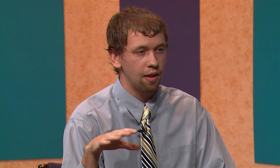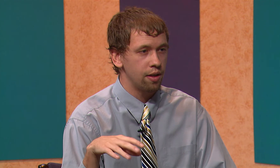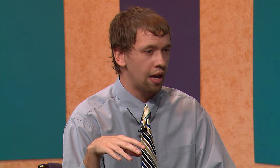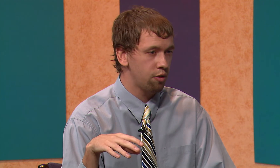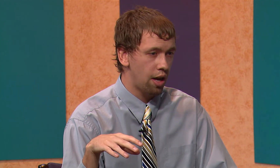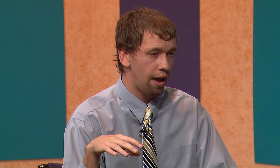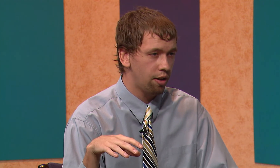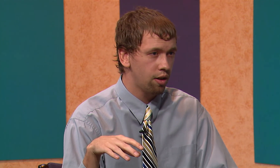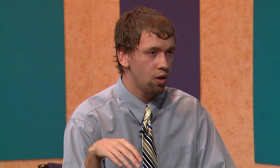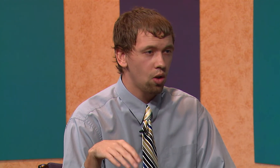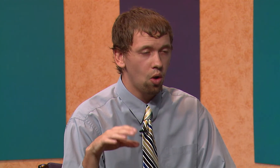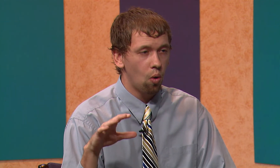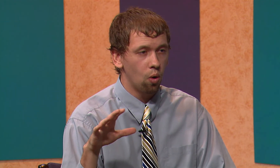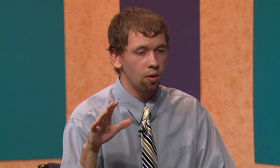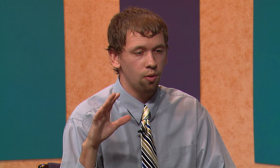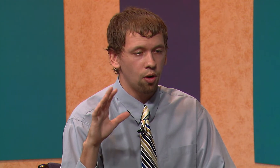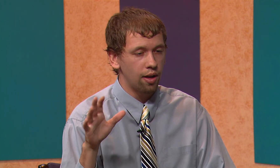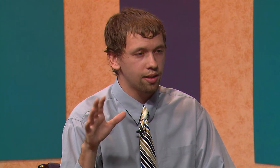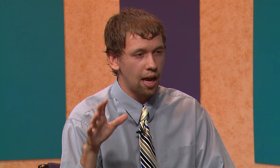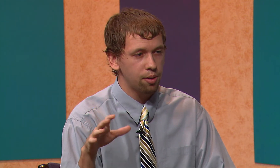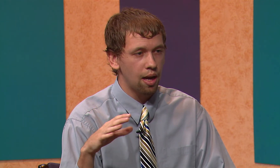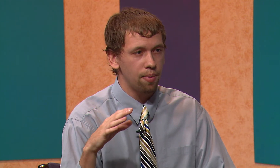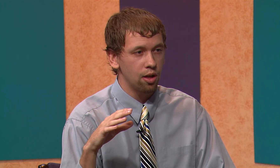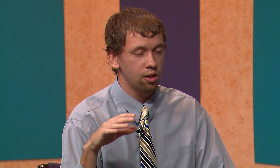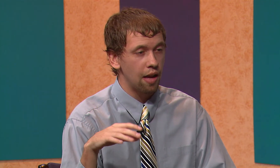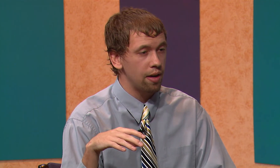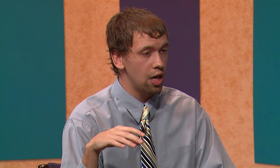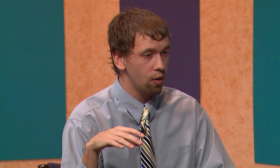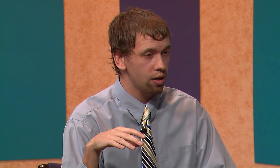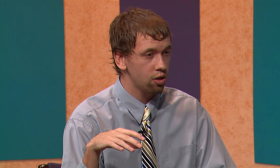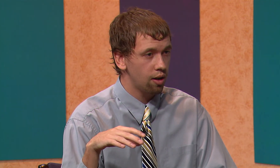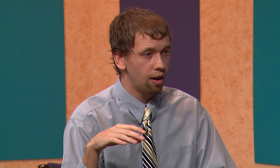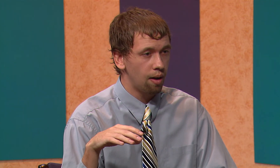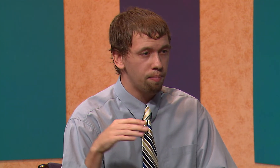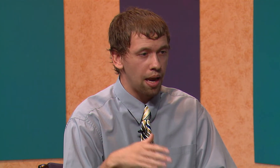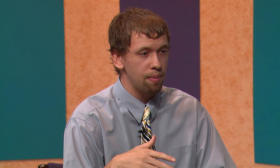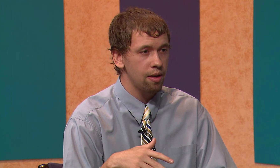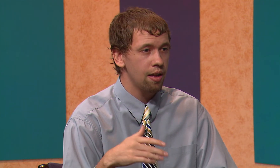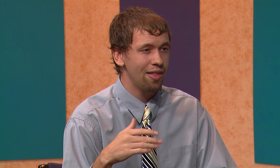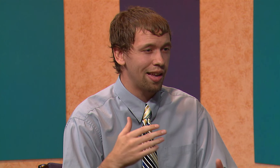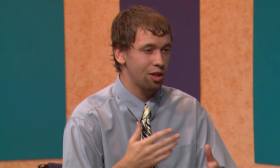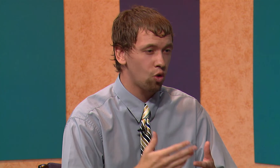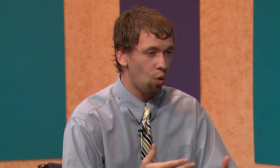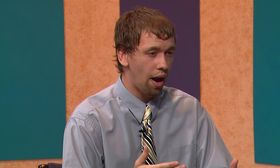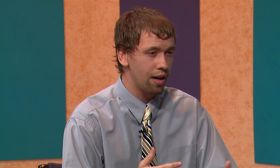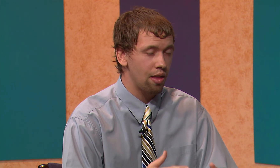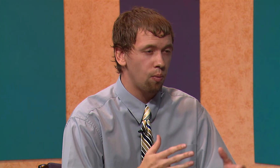a deaf child, or they’re on snapchat because they have a hearing baby that is crying and